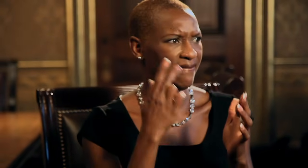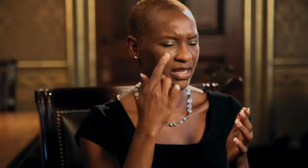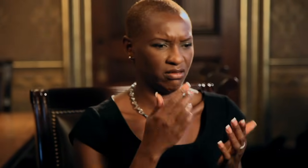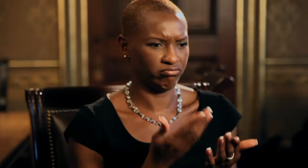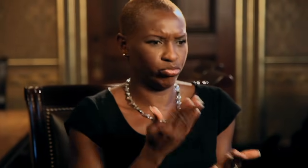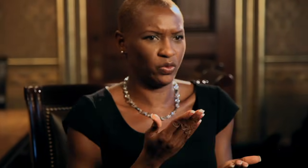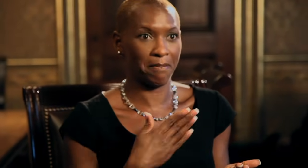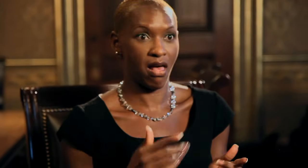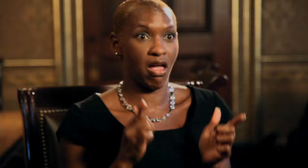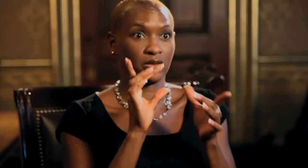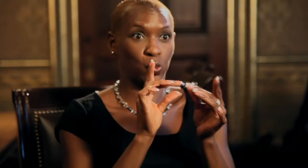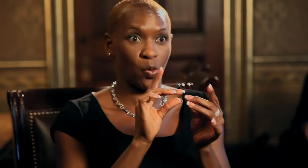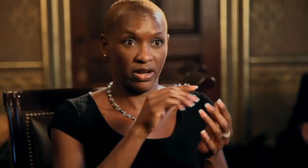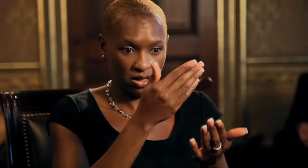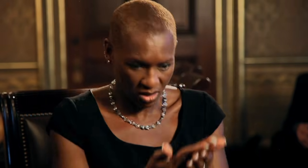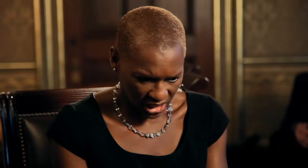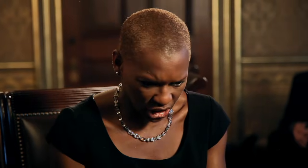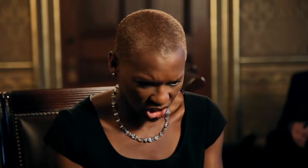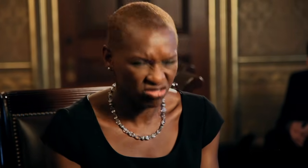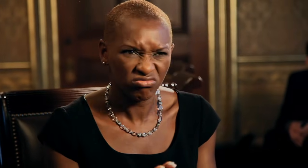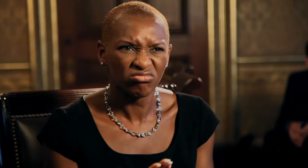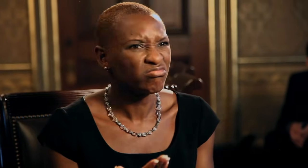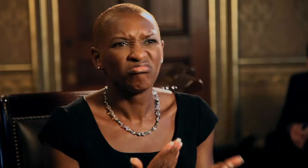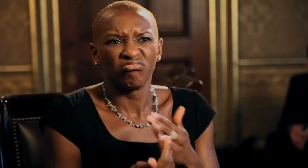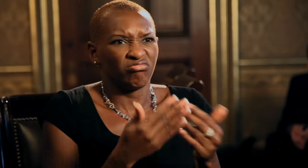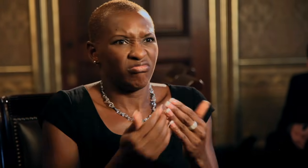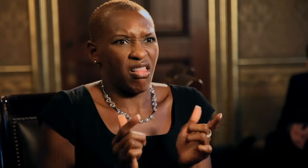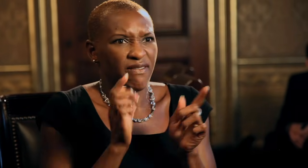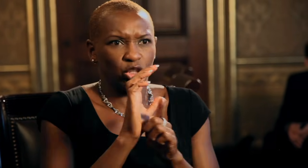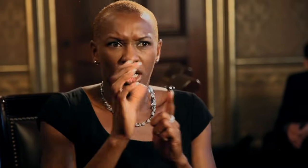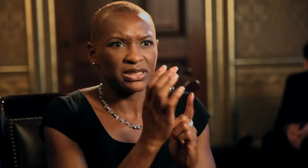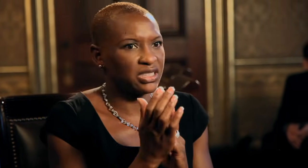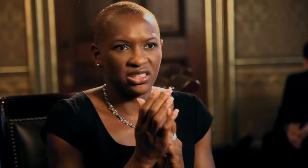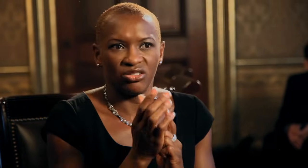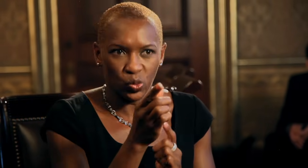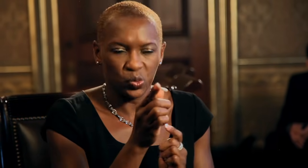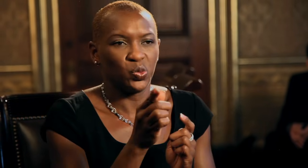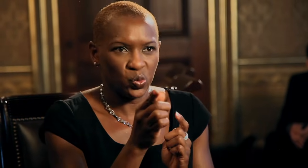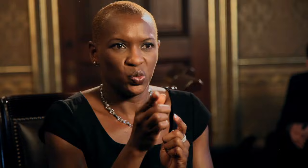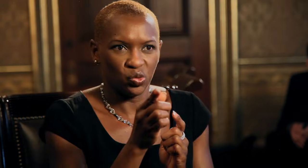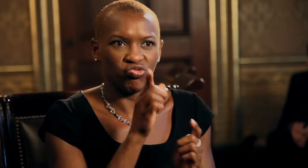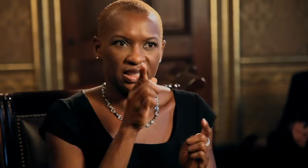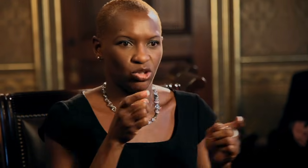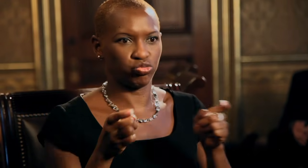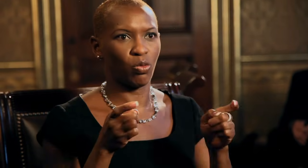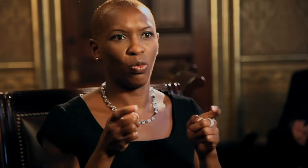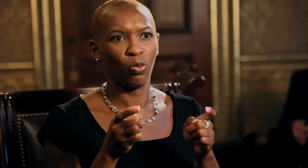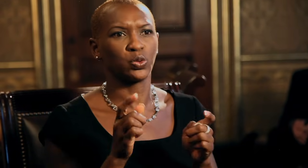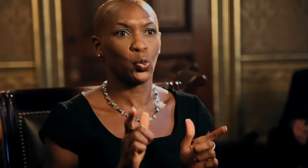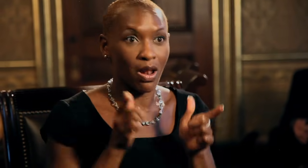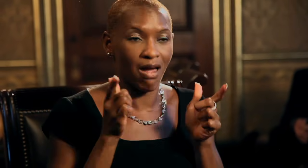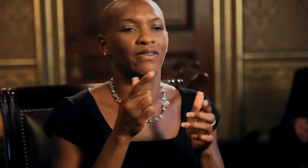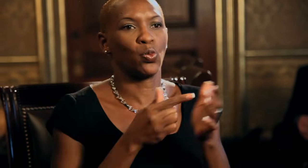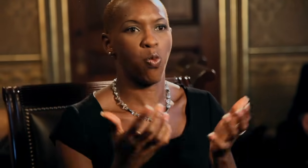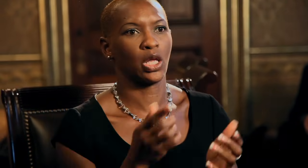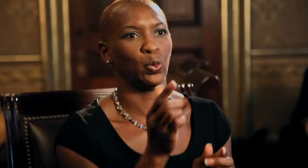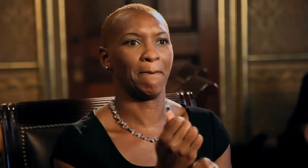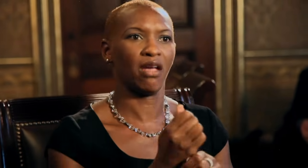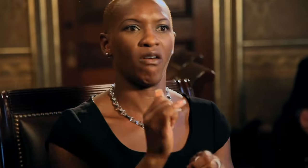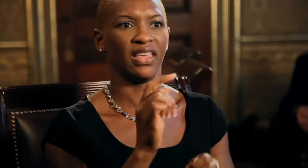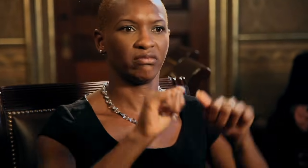I've seen proof: my life story. Getting here in spite of my life circumstances. You really control your life. It is what you make of it.